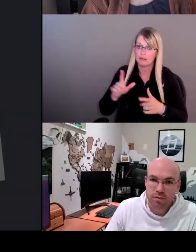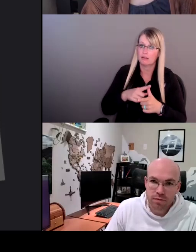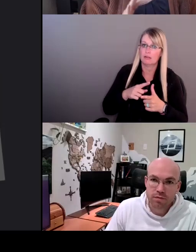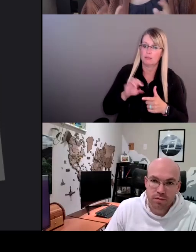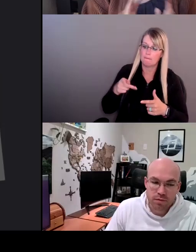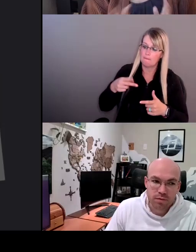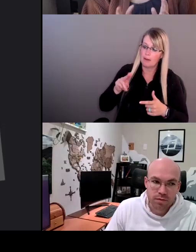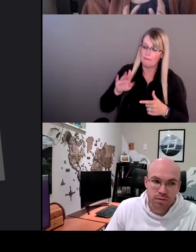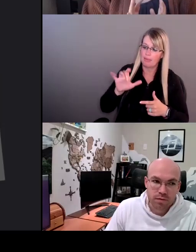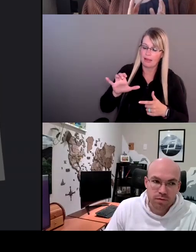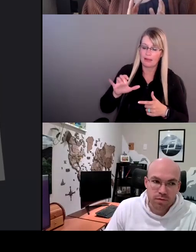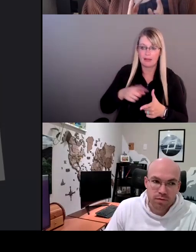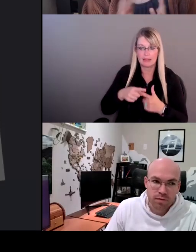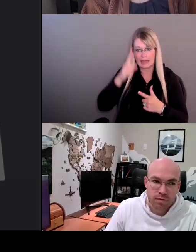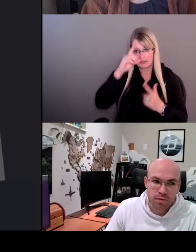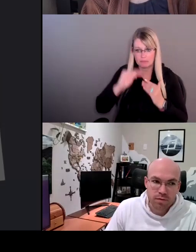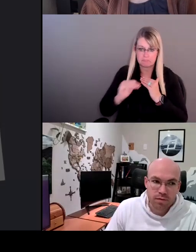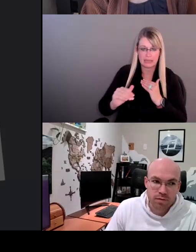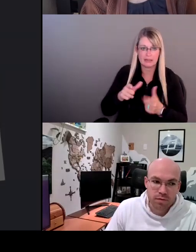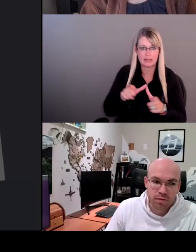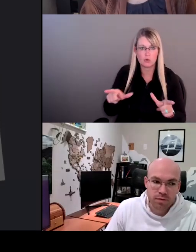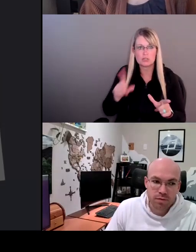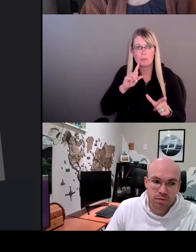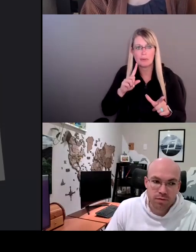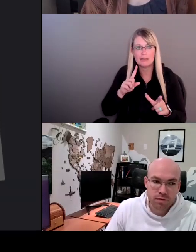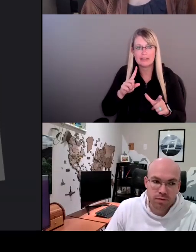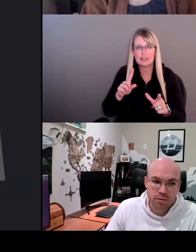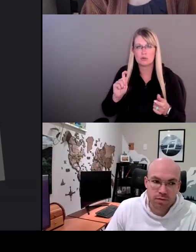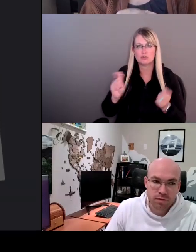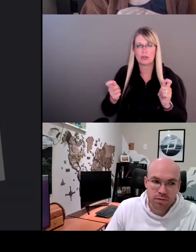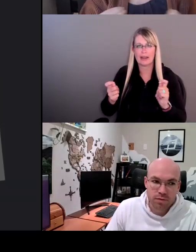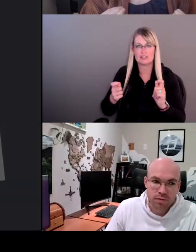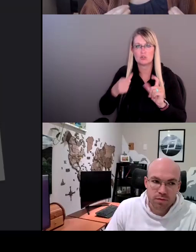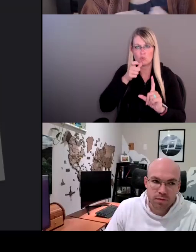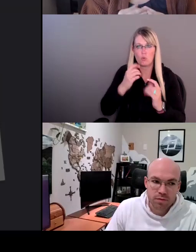You can adapt that based on who your primary audience is. I don't feel like you need to go